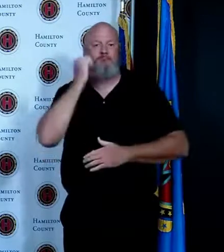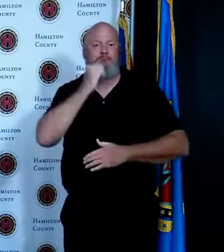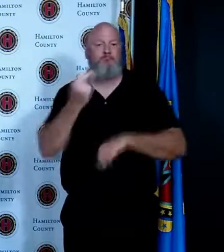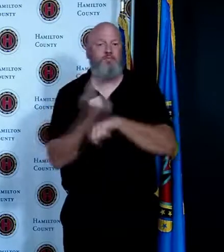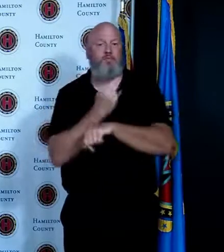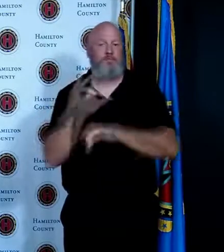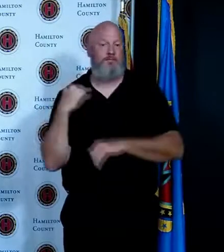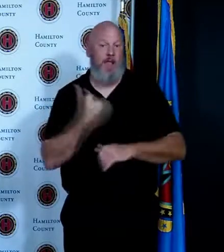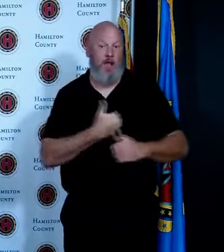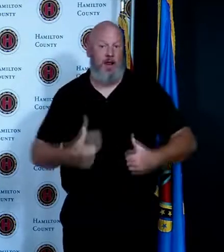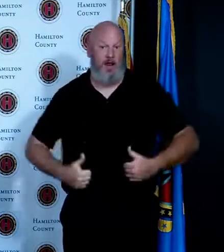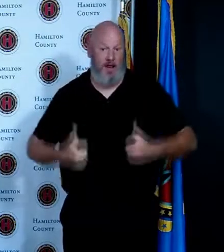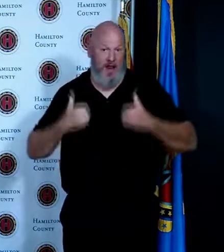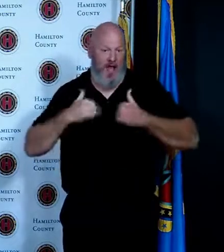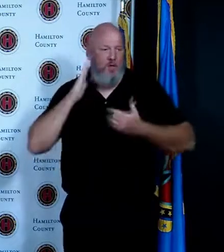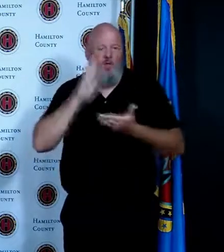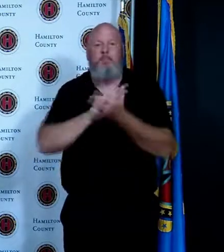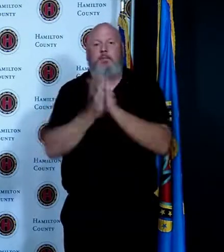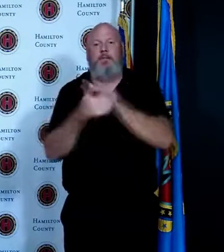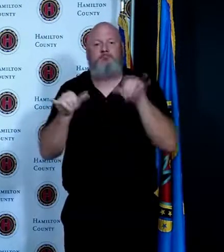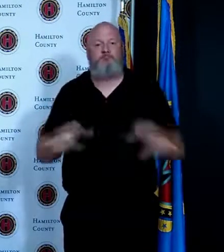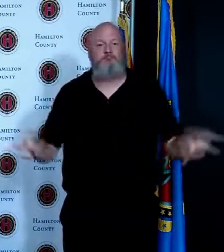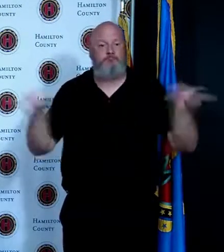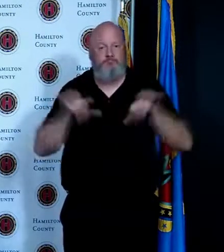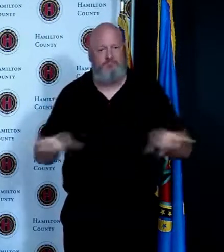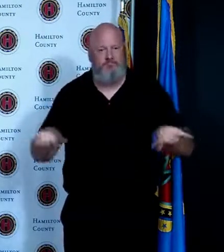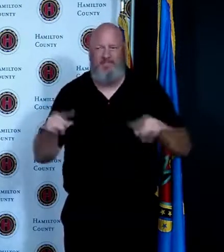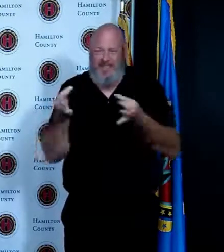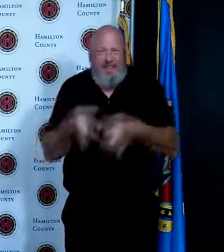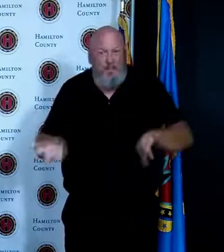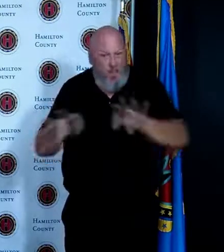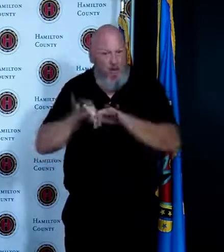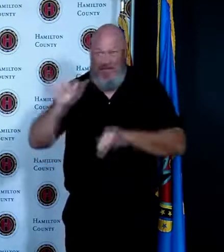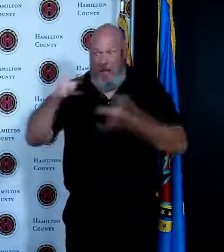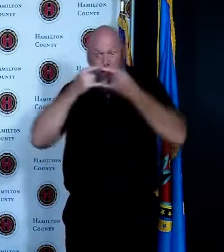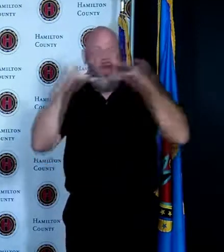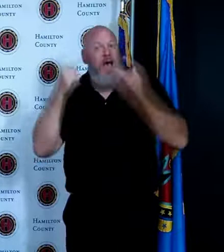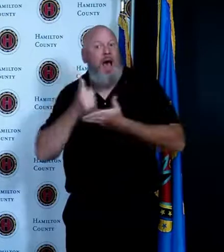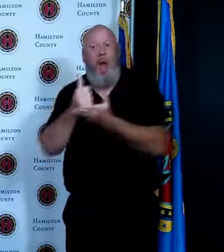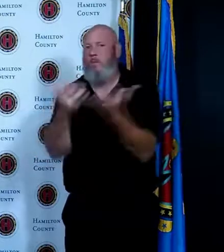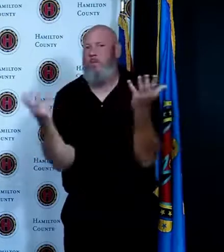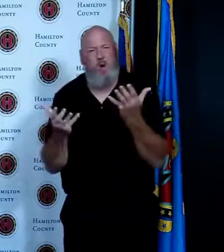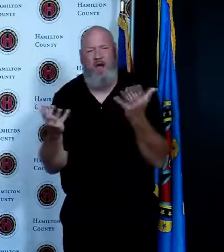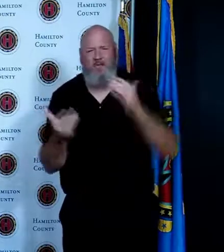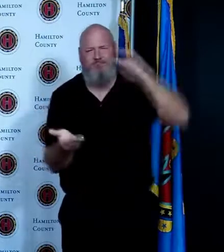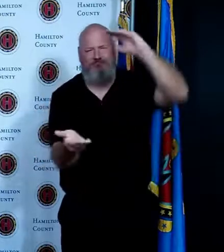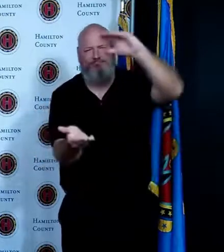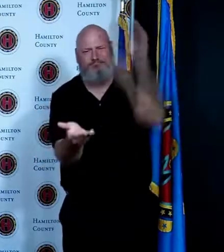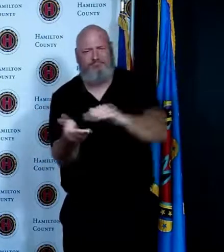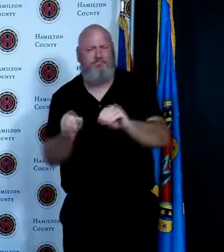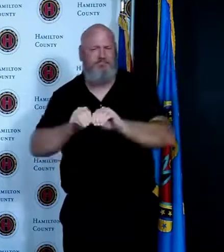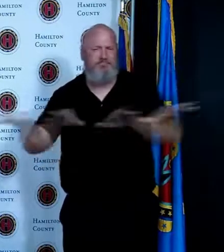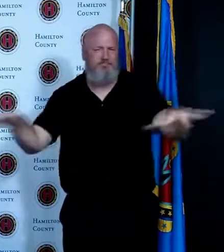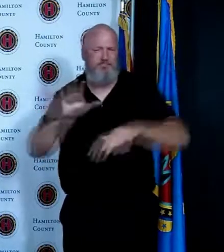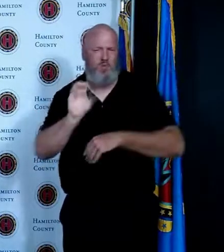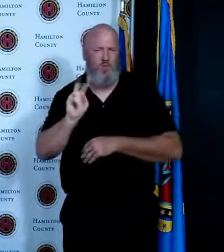this situation almost all of which were people wondering why Hamilton County